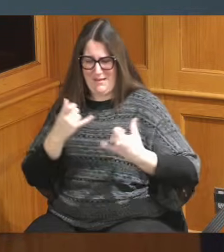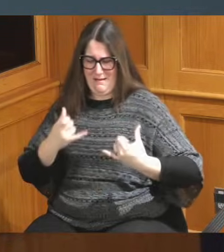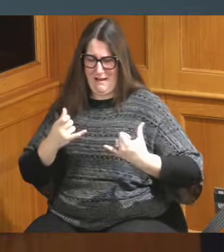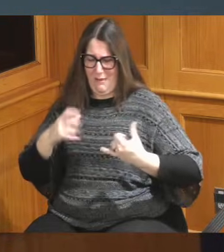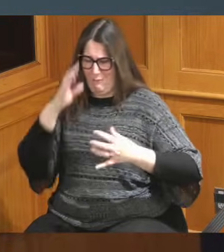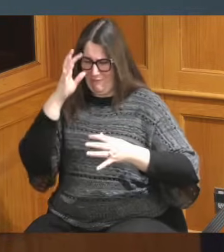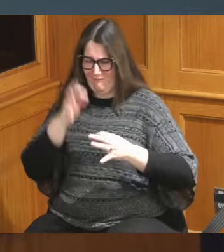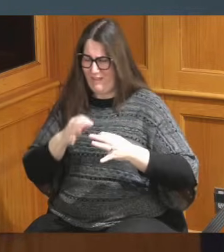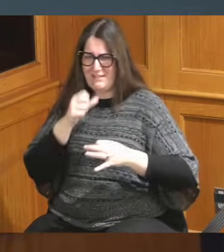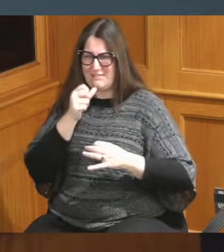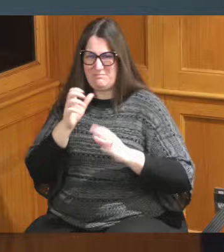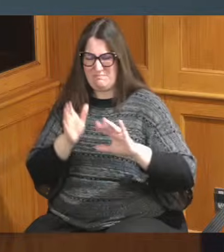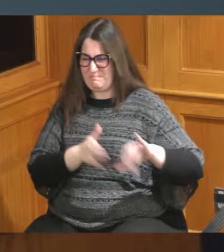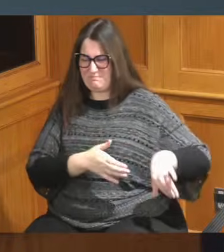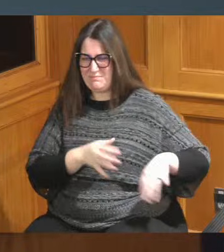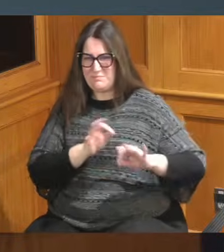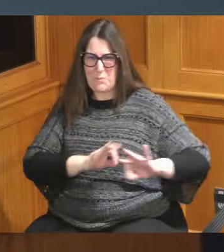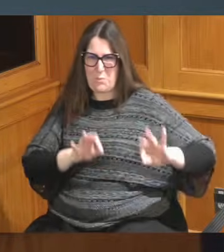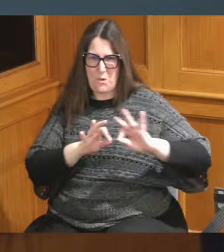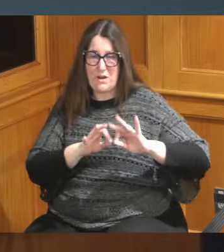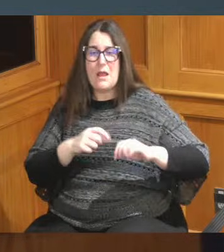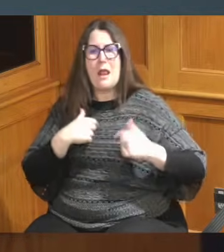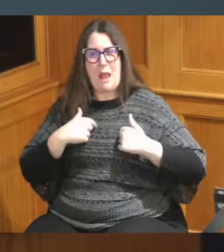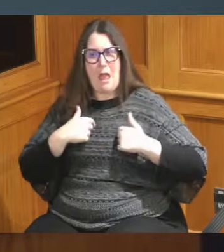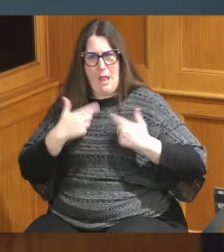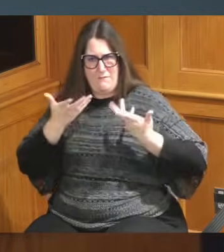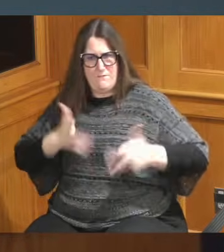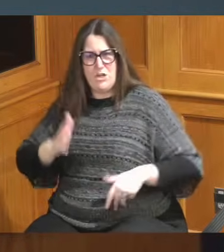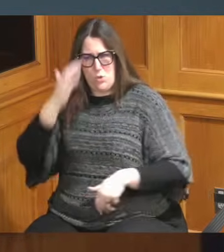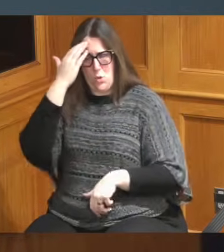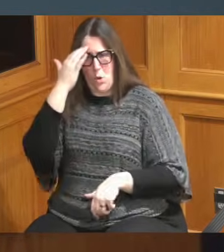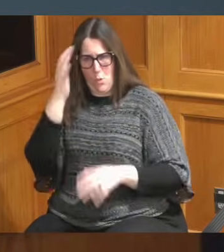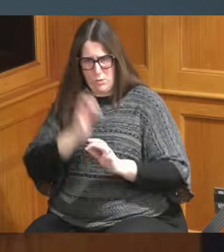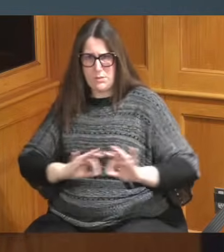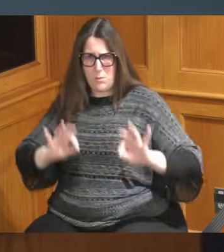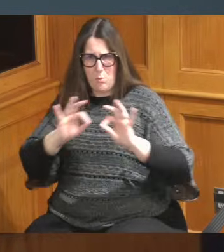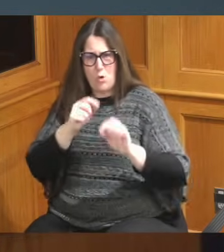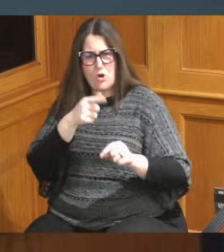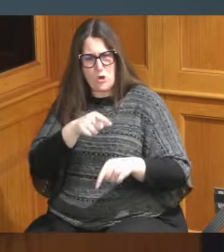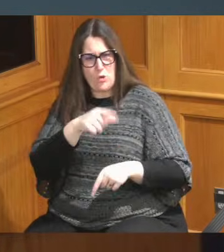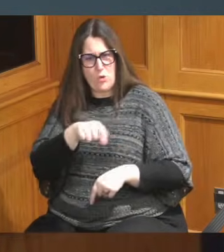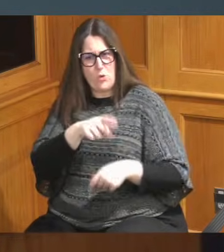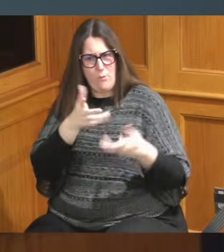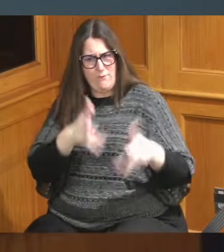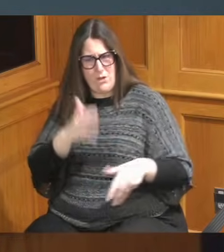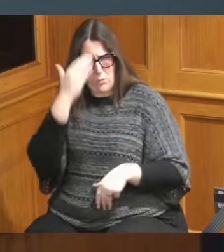is important. And I know how important it is. You know how important it is. I know how important